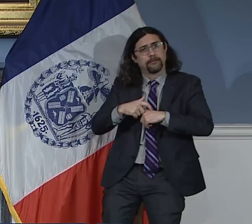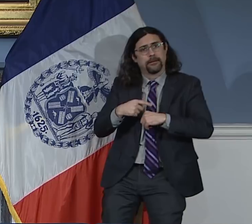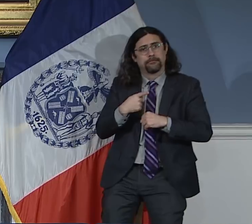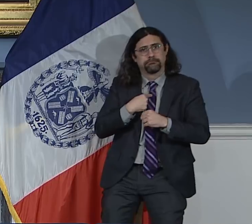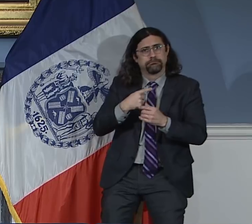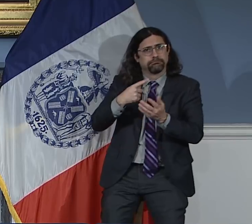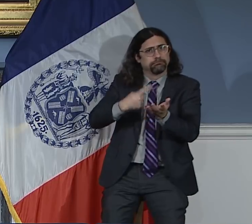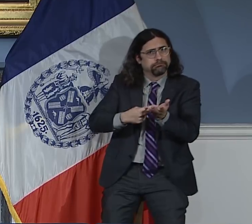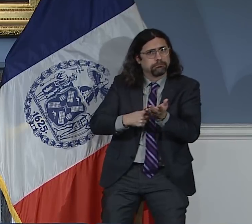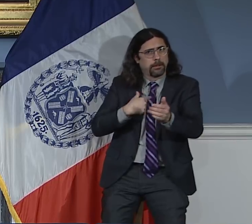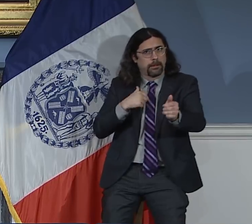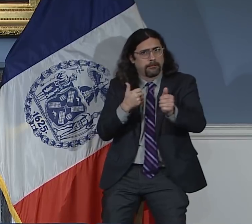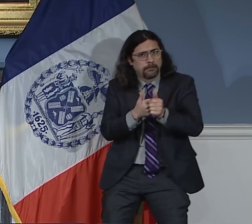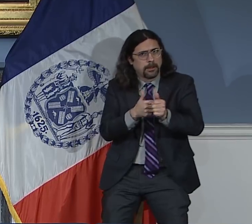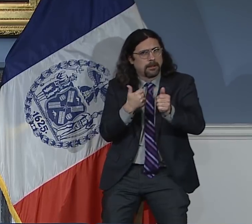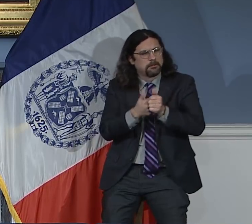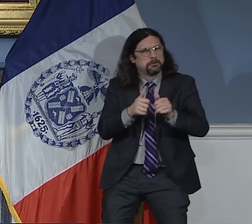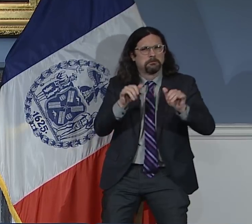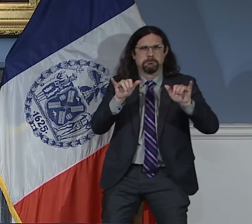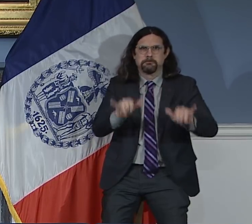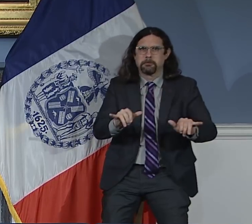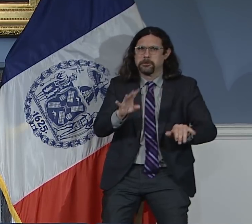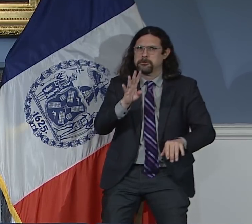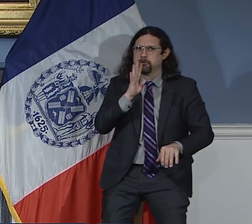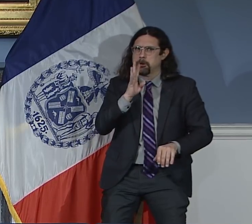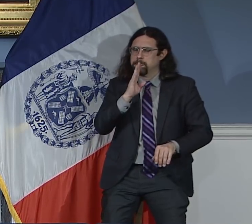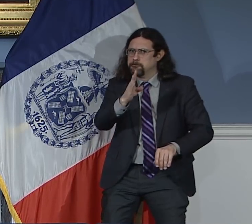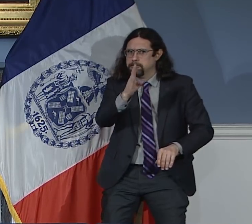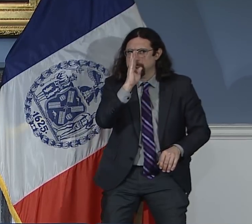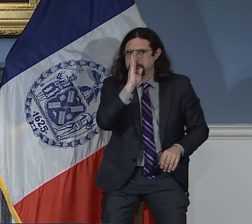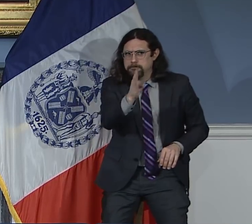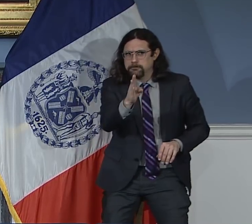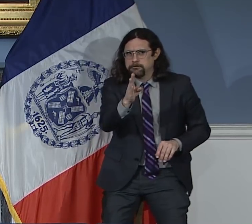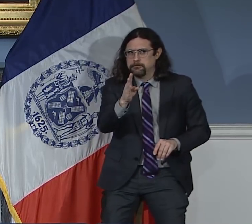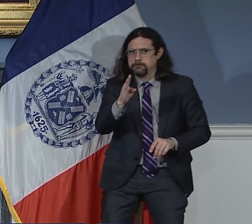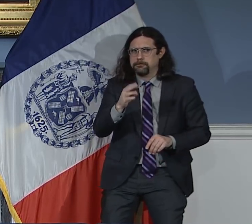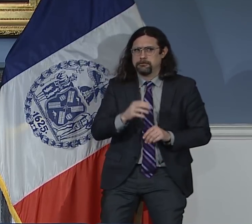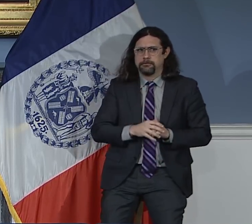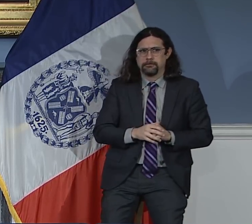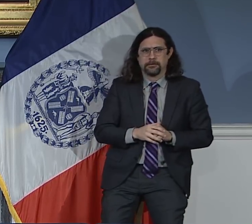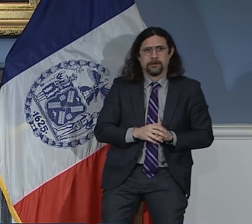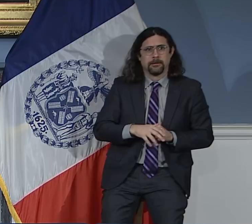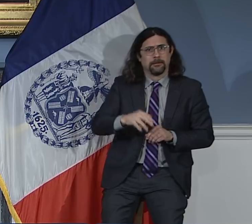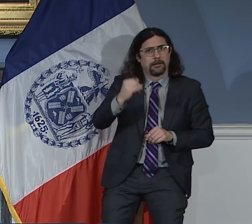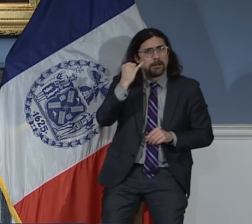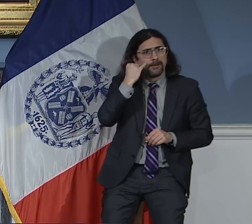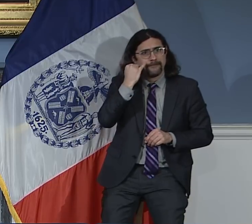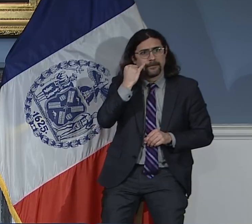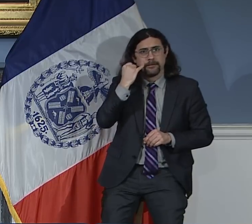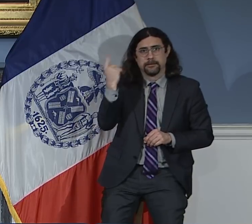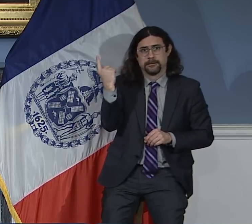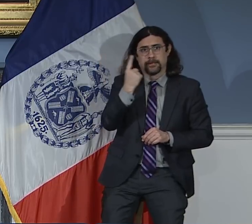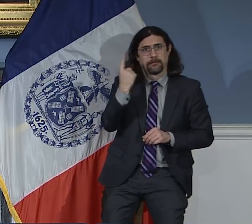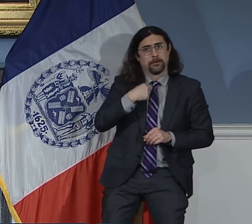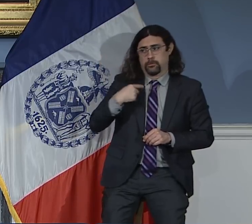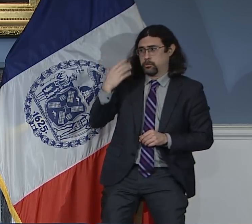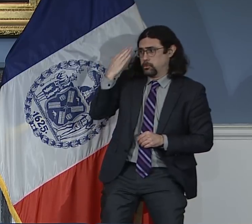AN UPDATE IS TELL YOU THE UNBLT TRUTH. I'M TRYING VERY HARD TO MAKE SURE I TELL YOUH WAT WE EXTACLY KNOW.